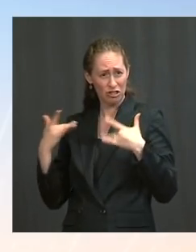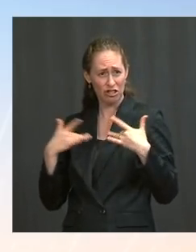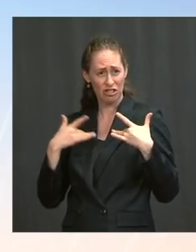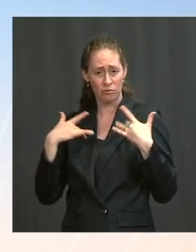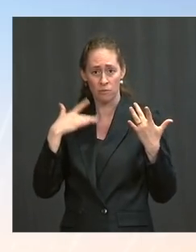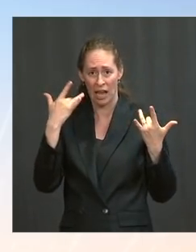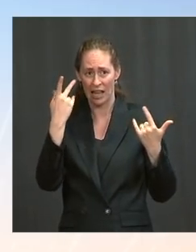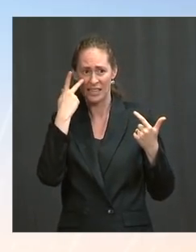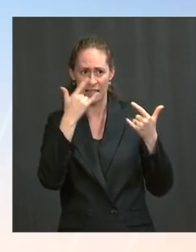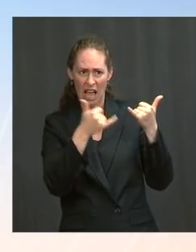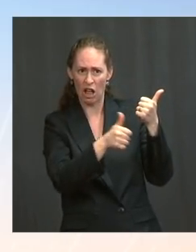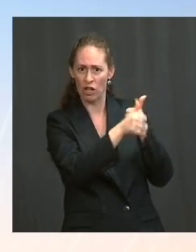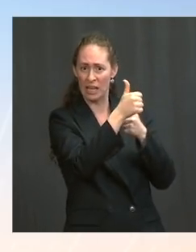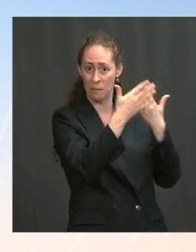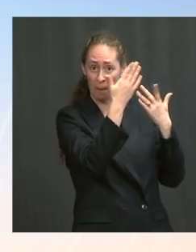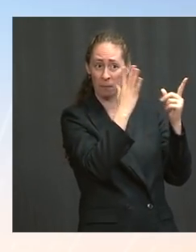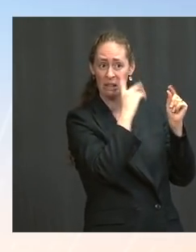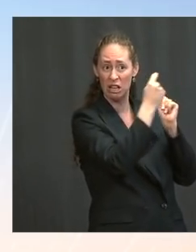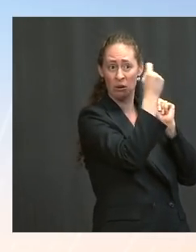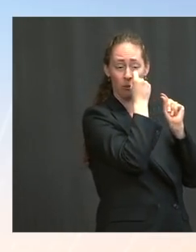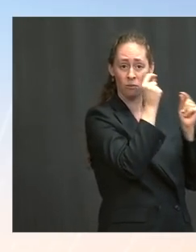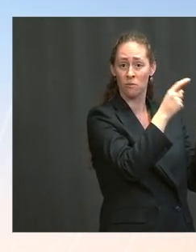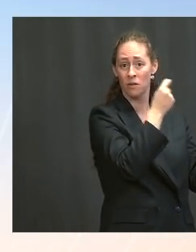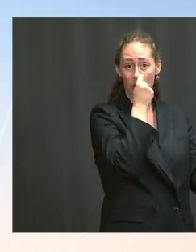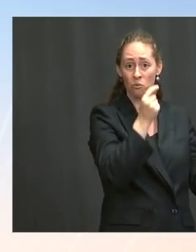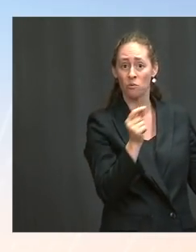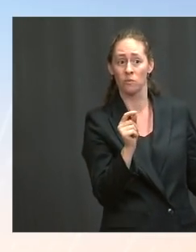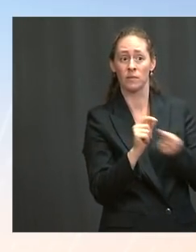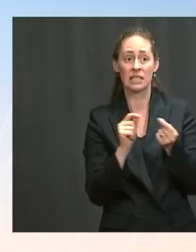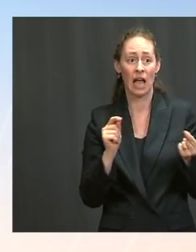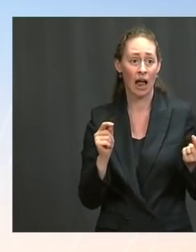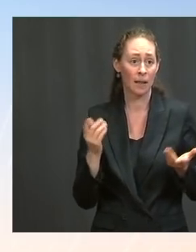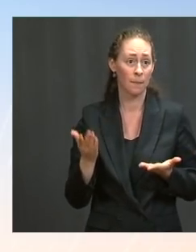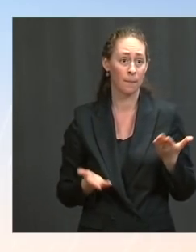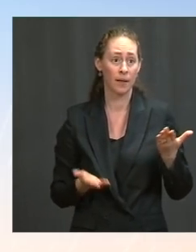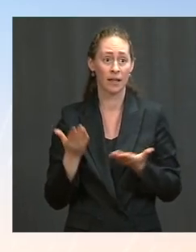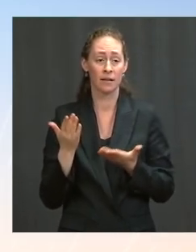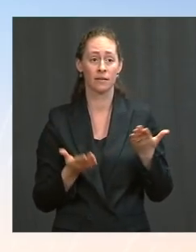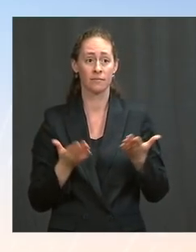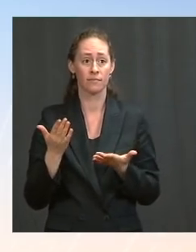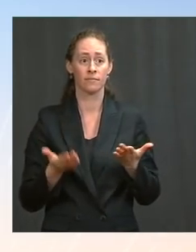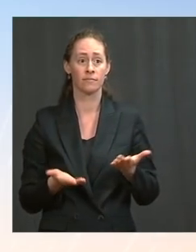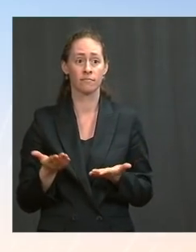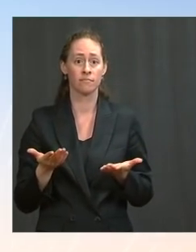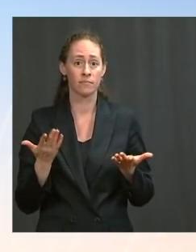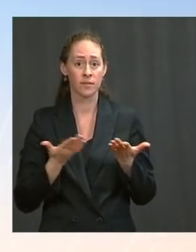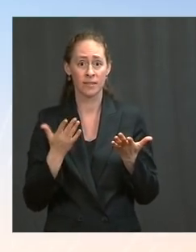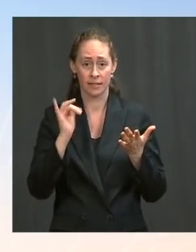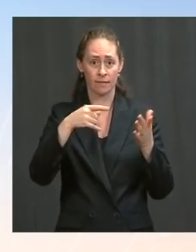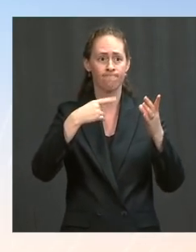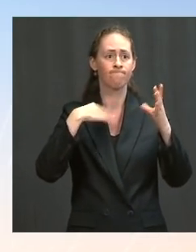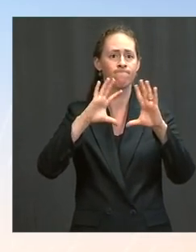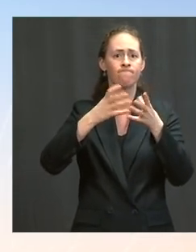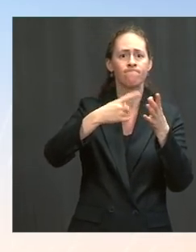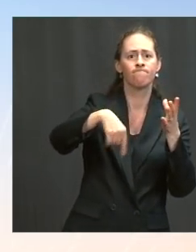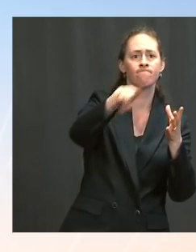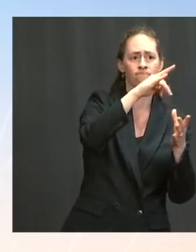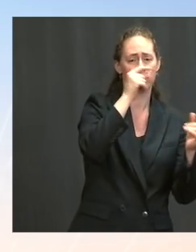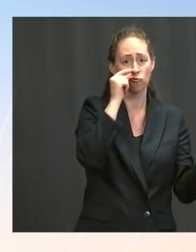that are coming from some of these militia groups, and what posture he needs to have given that? Ms. Psaki: Well, the President's view